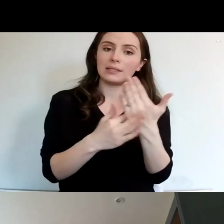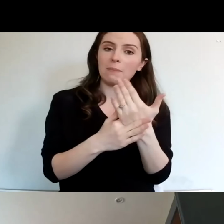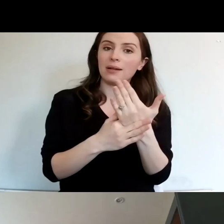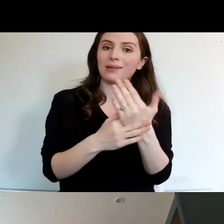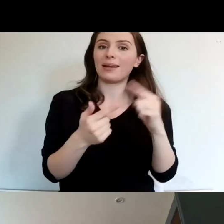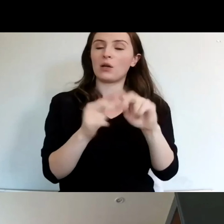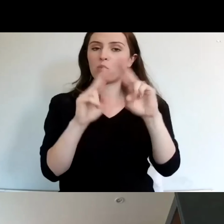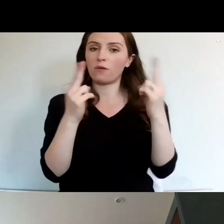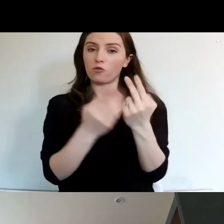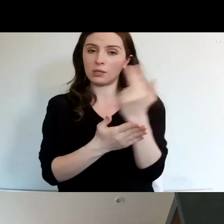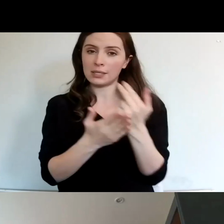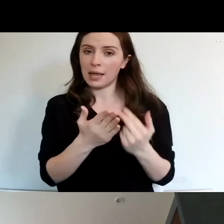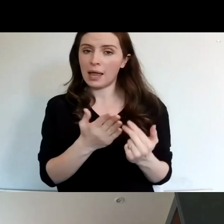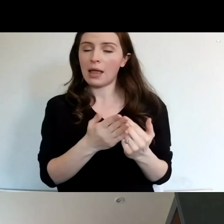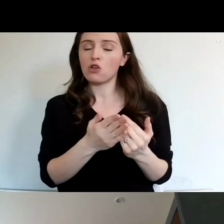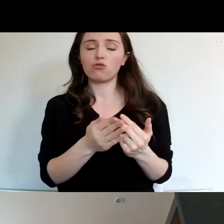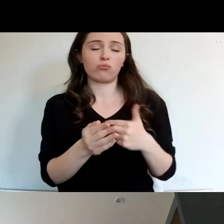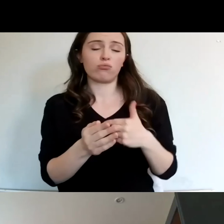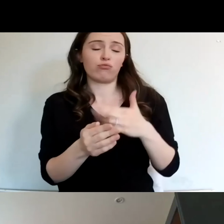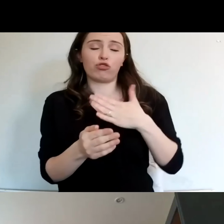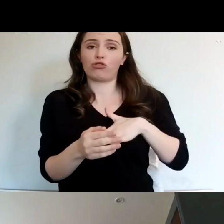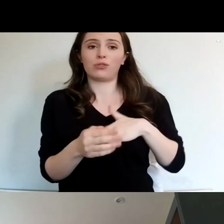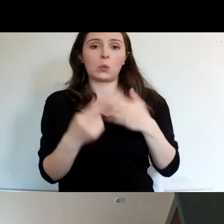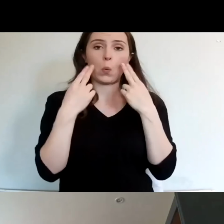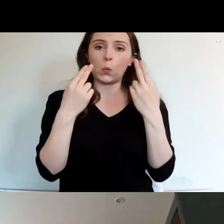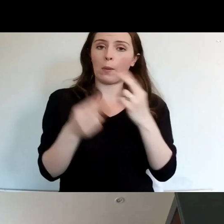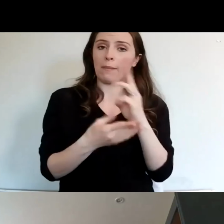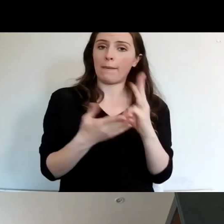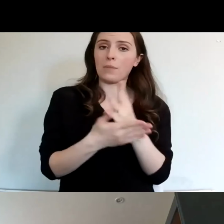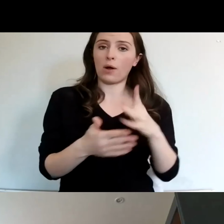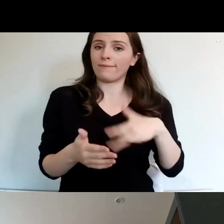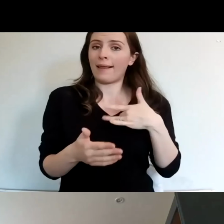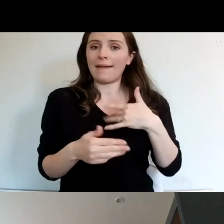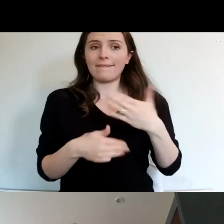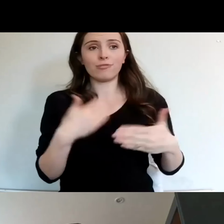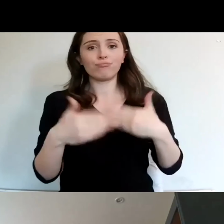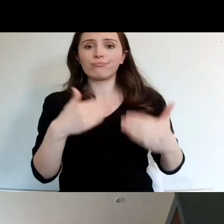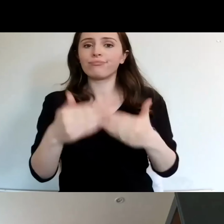so it becomes part of what you do in your everyday business and so on.